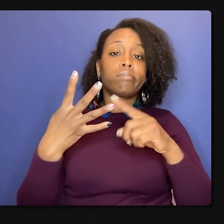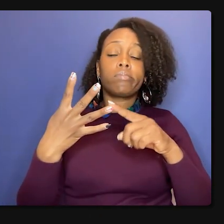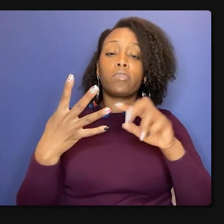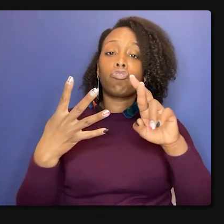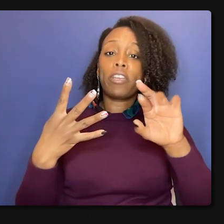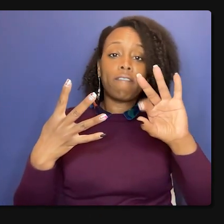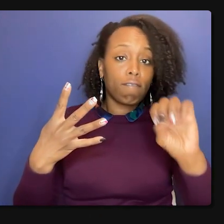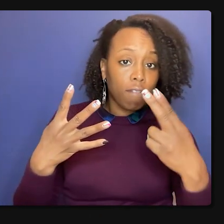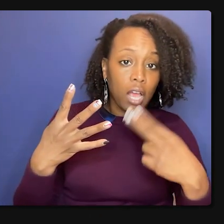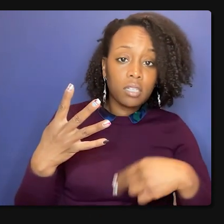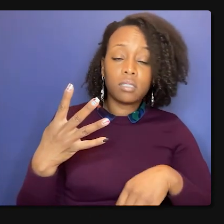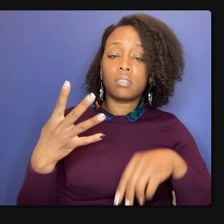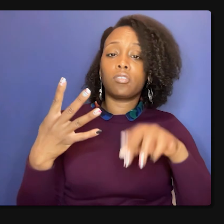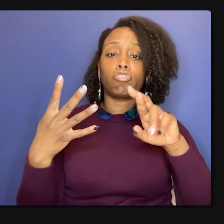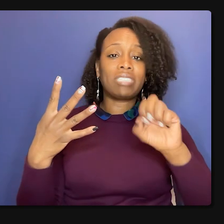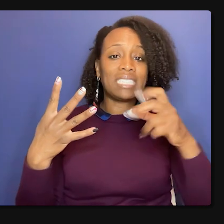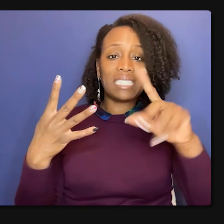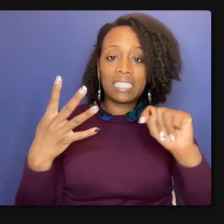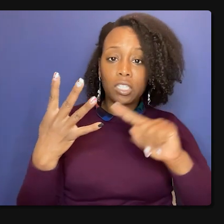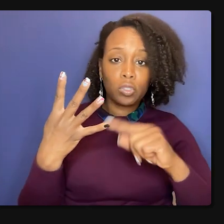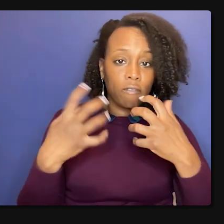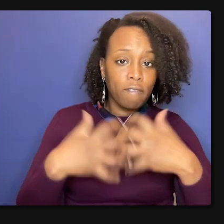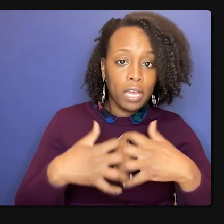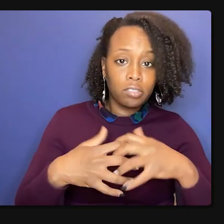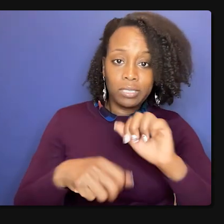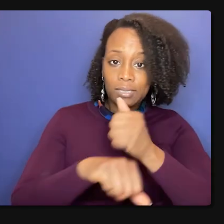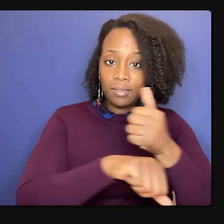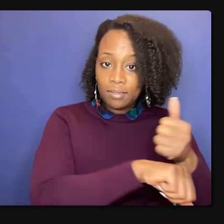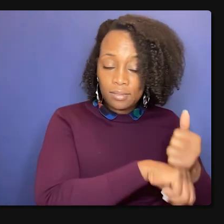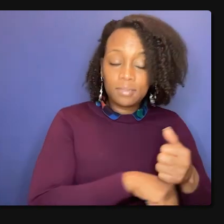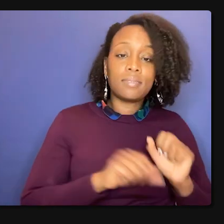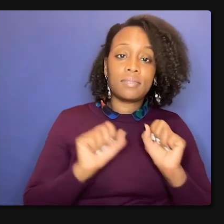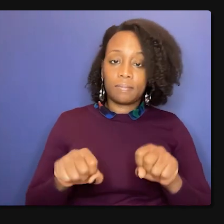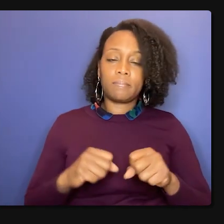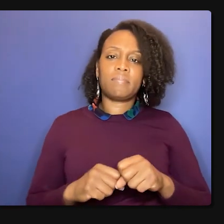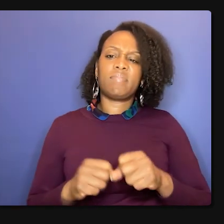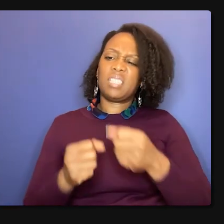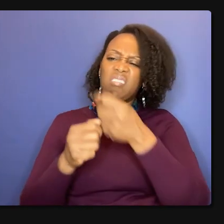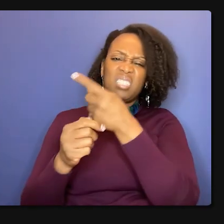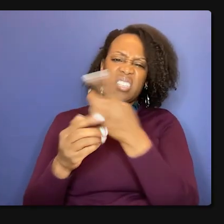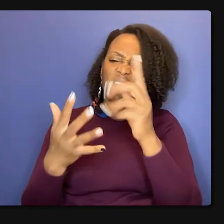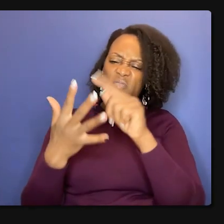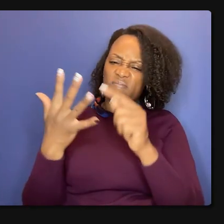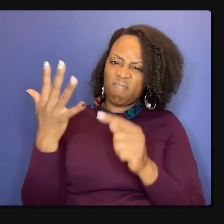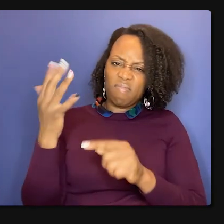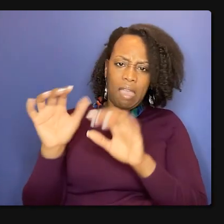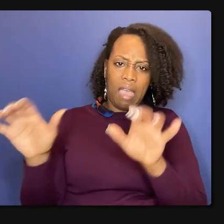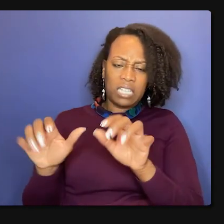you can refresh the console or reset it to factory. These are several actions that you can take